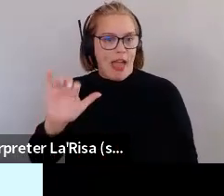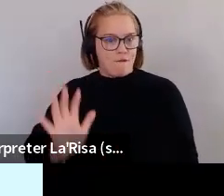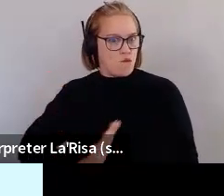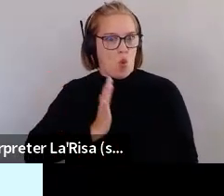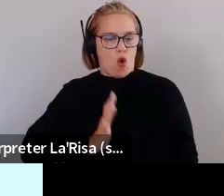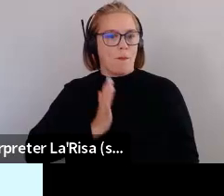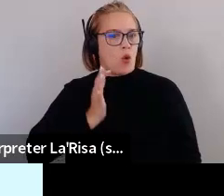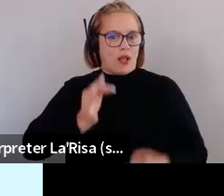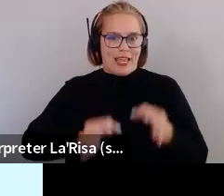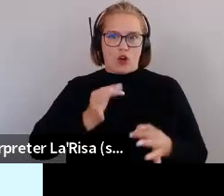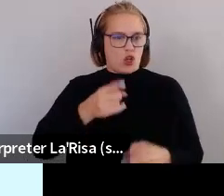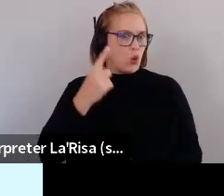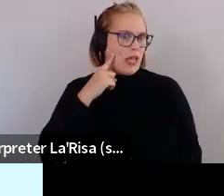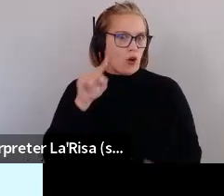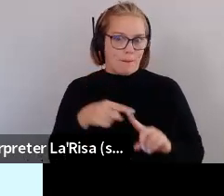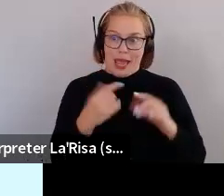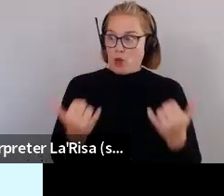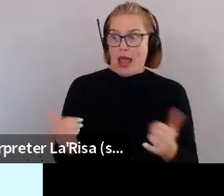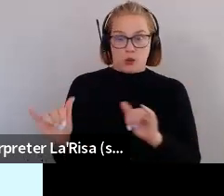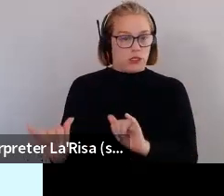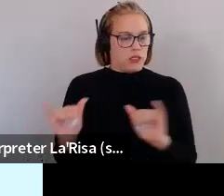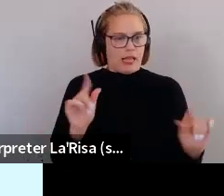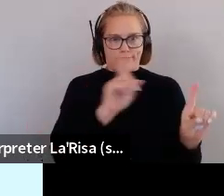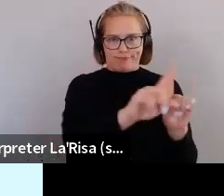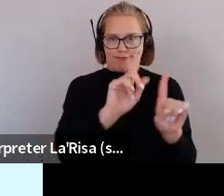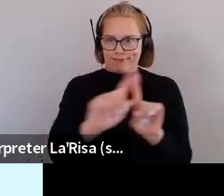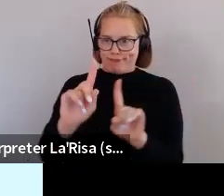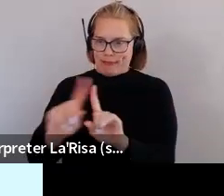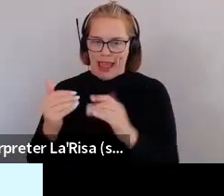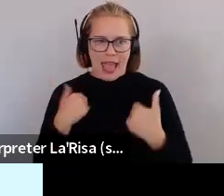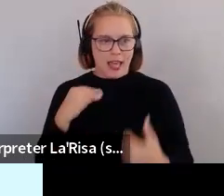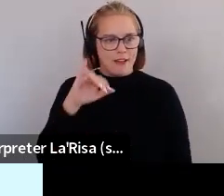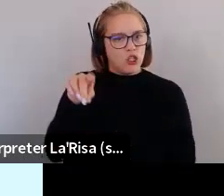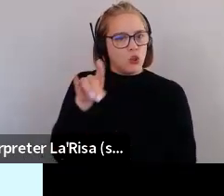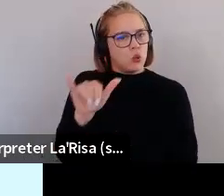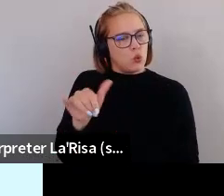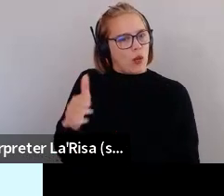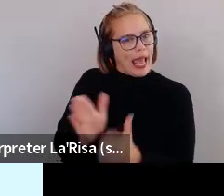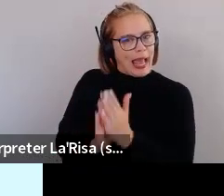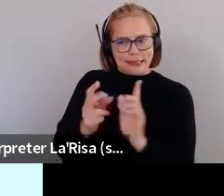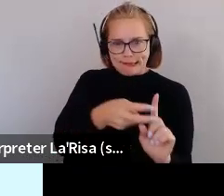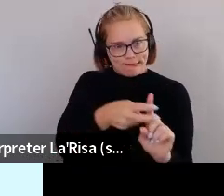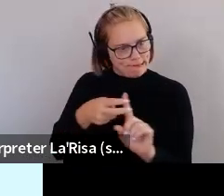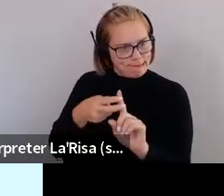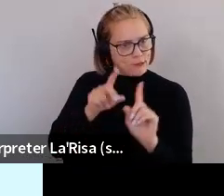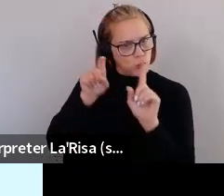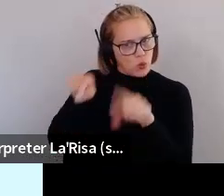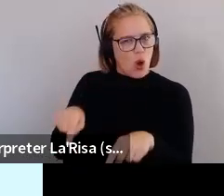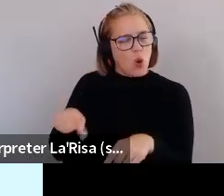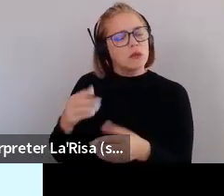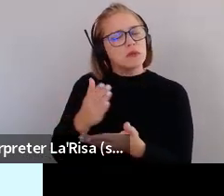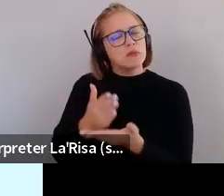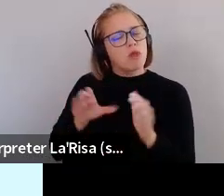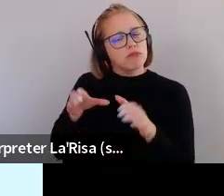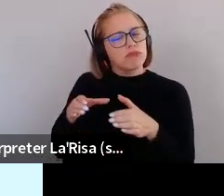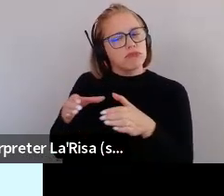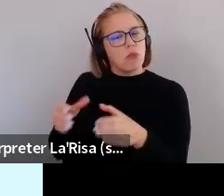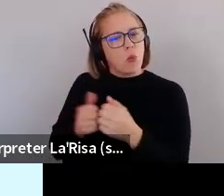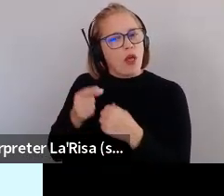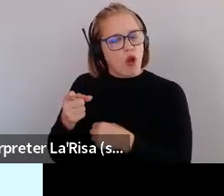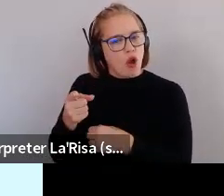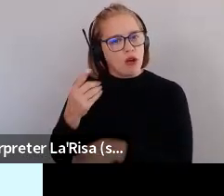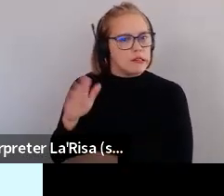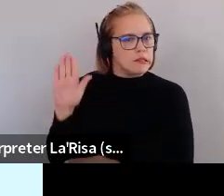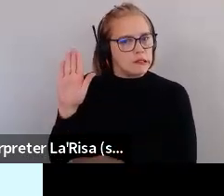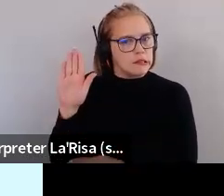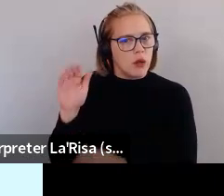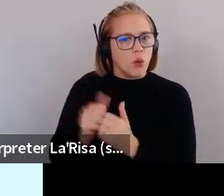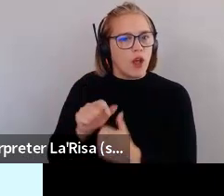The two congressmen came -- but the hearing in Washington DC